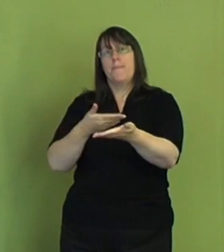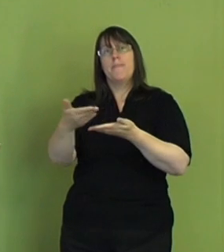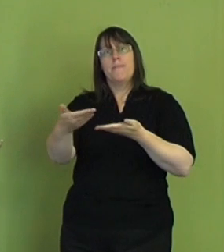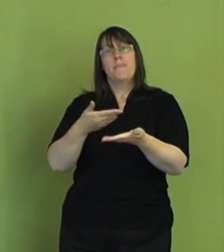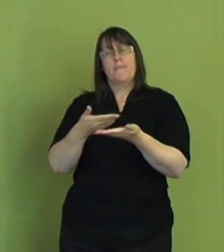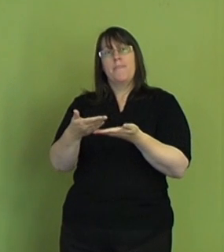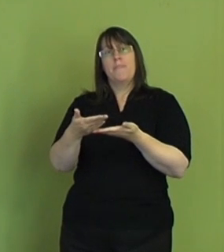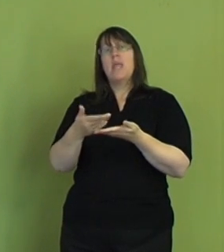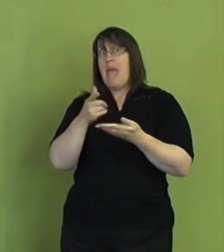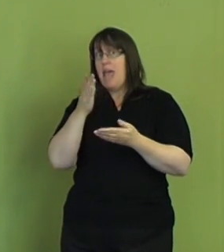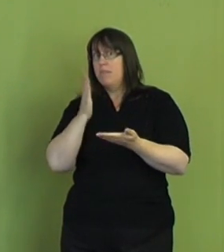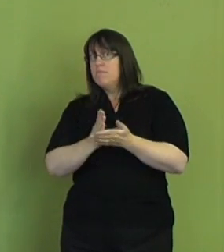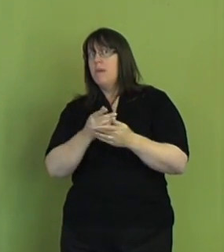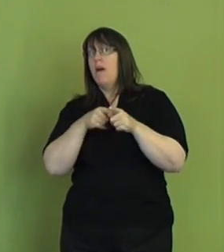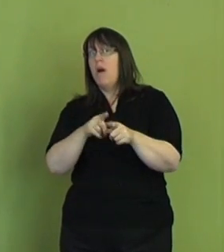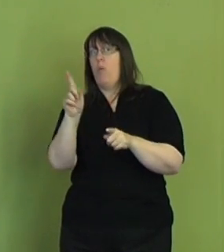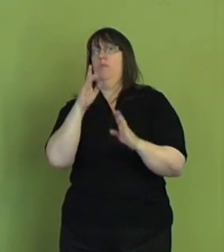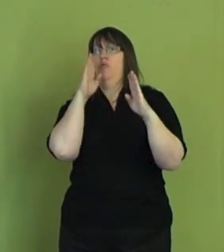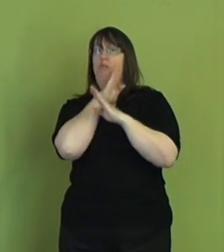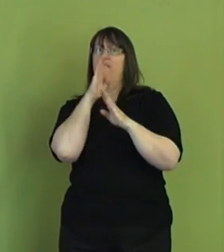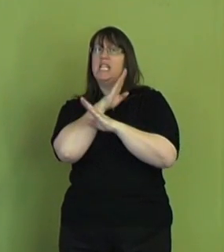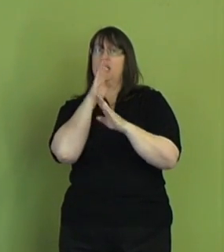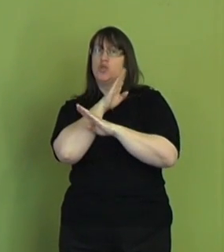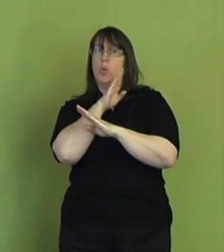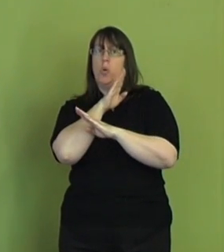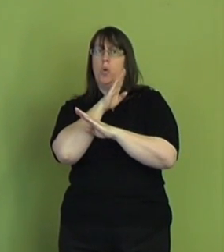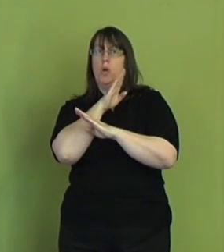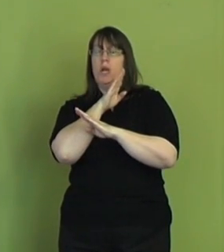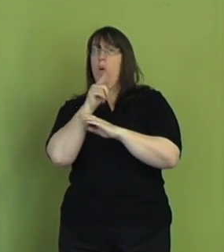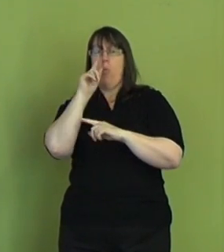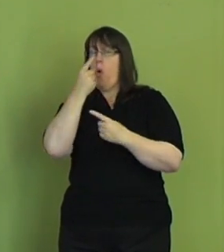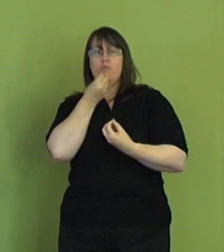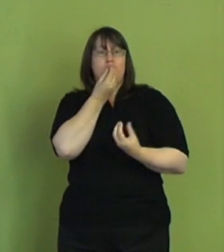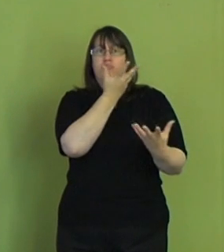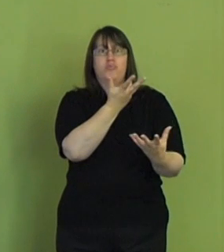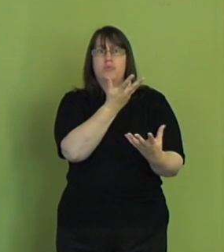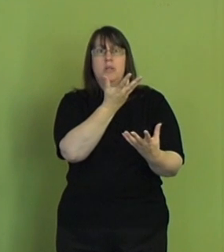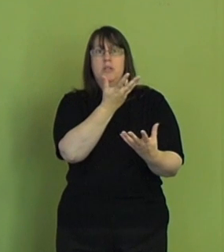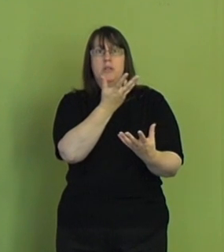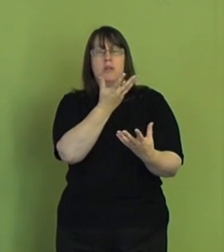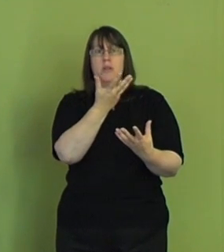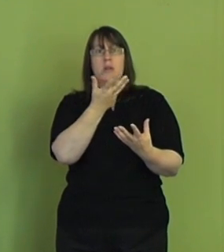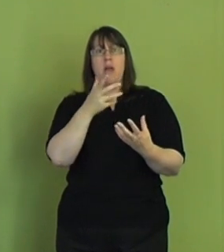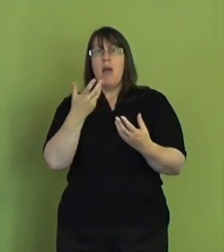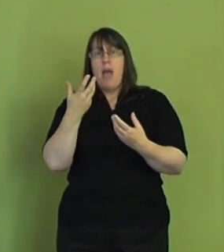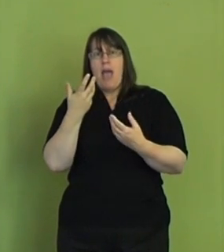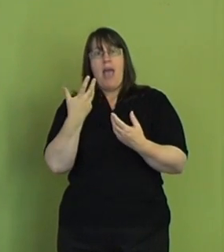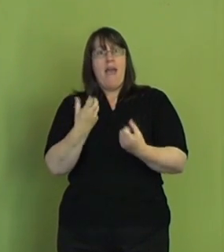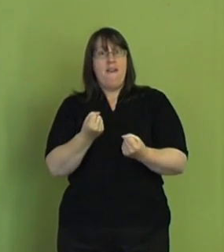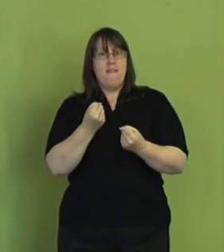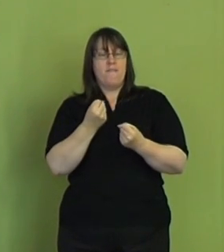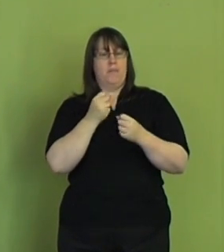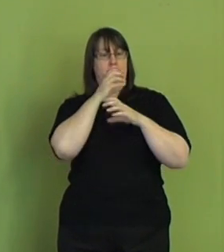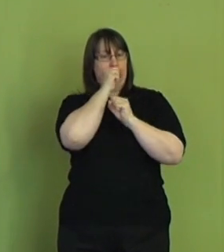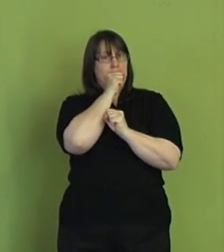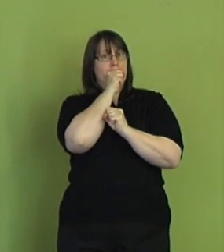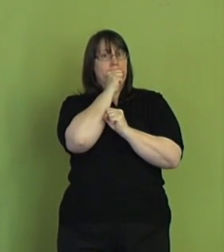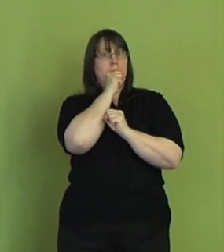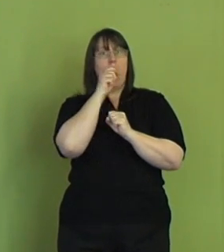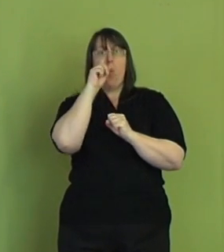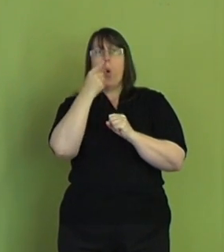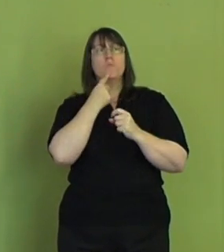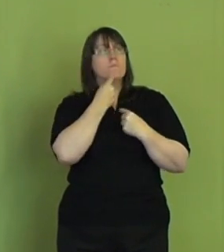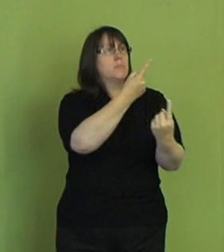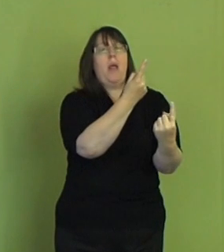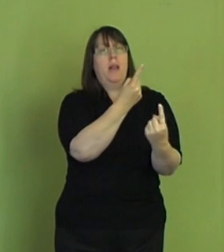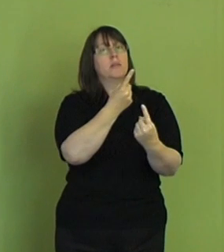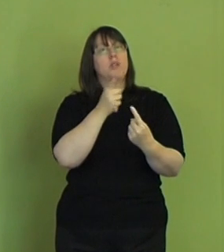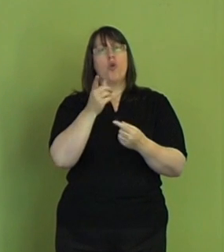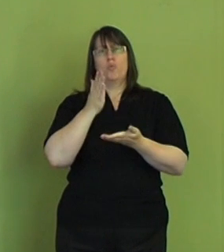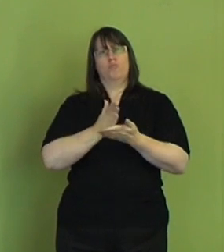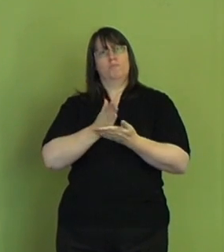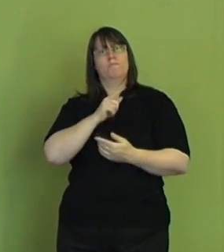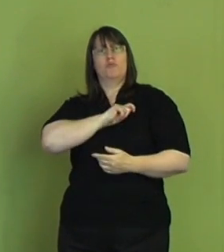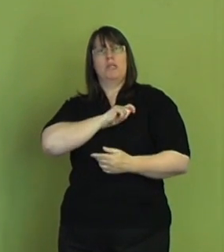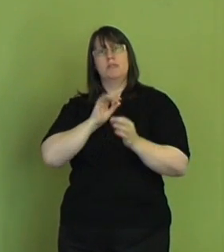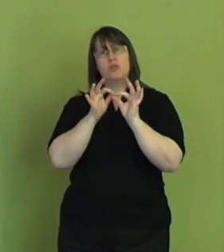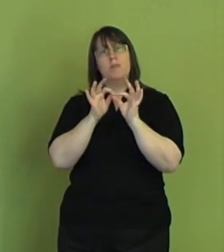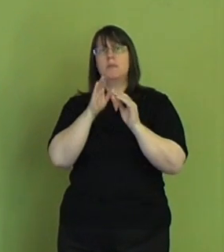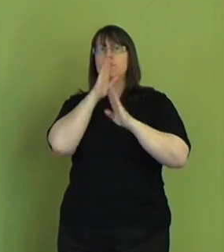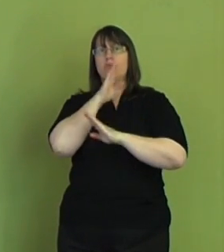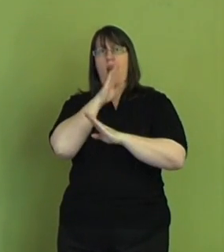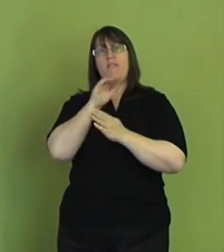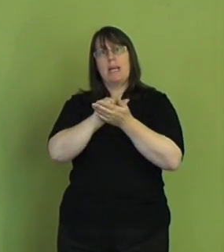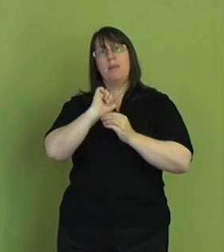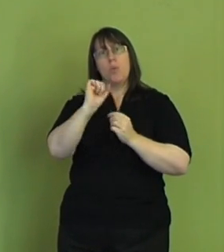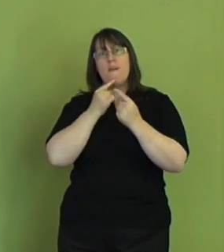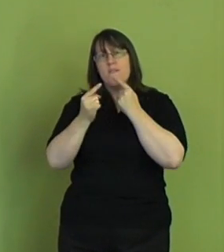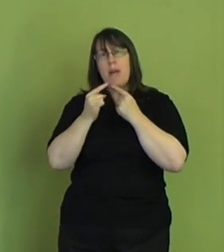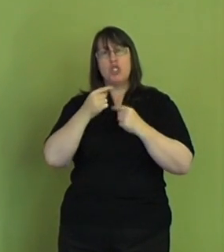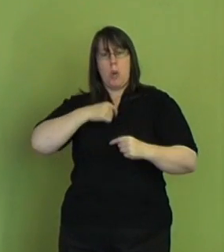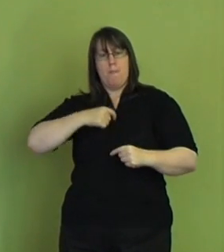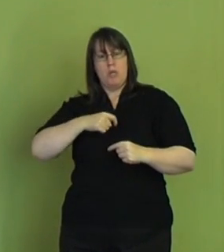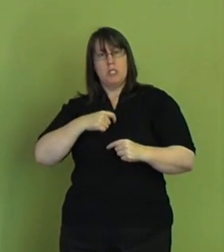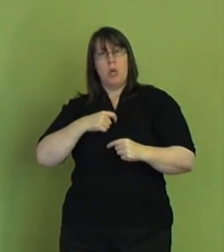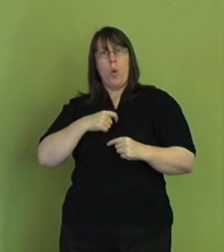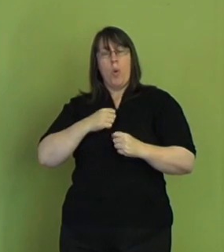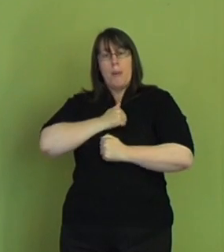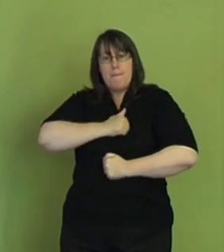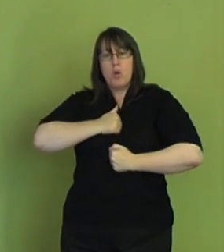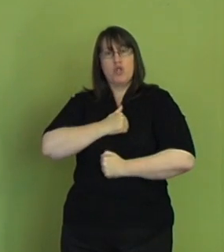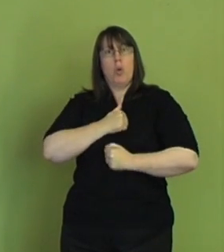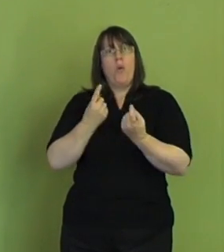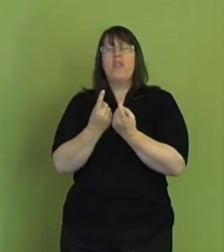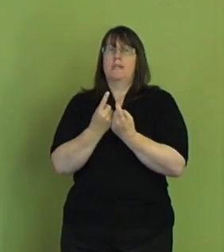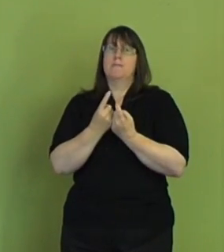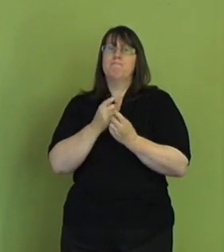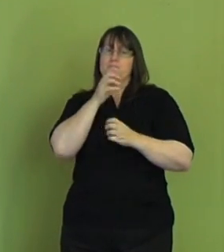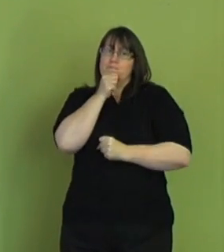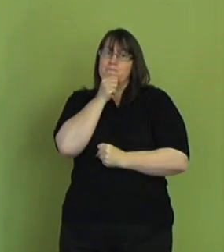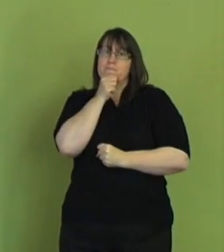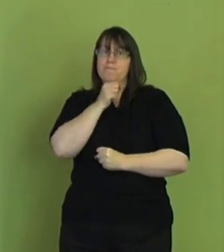in a way that is confidential, and doesn't break any bounds of confidentiality or ethical boundaries.